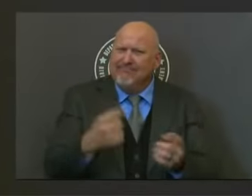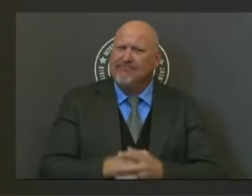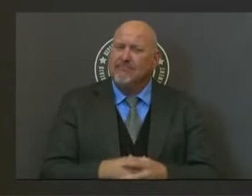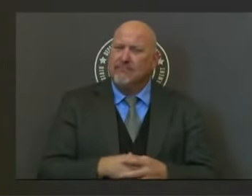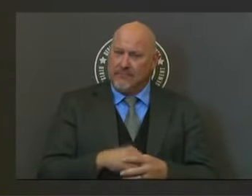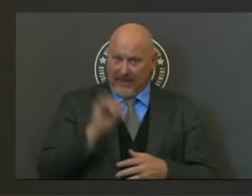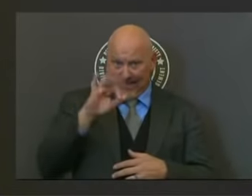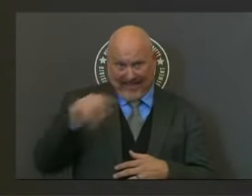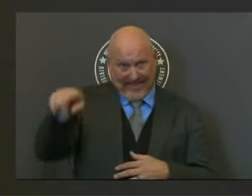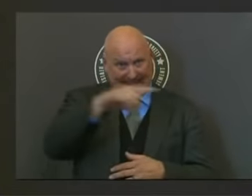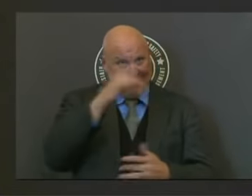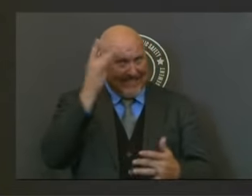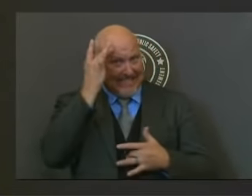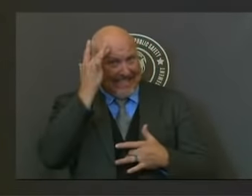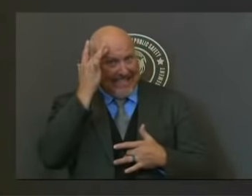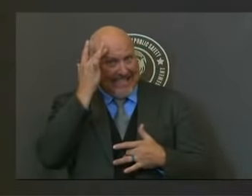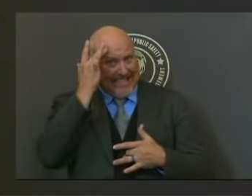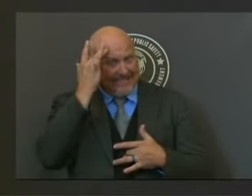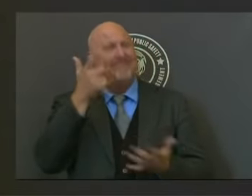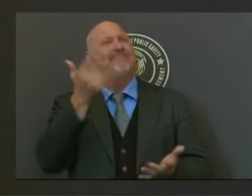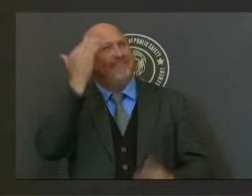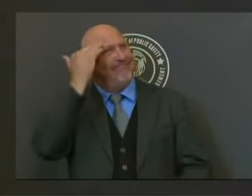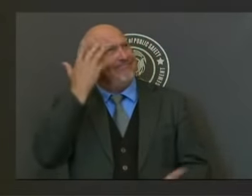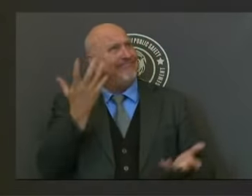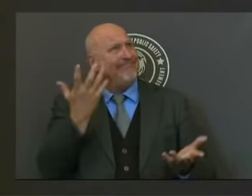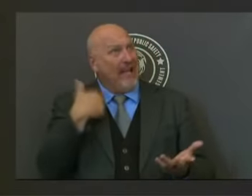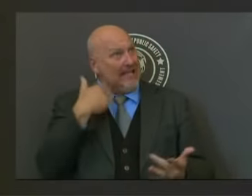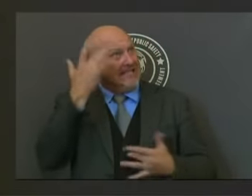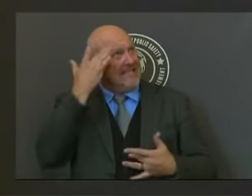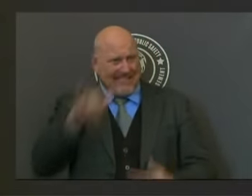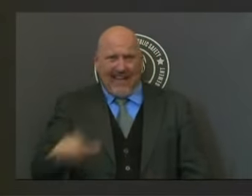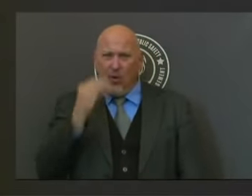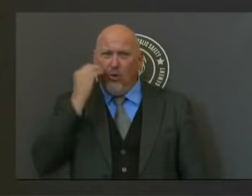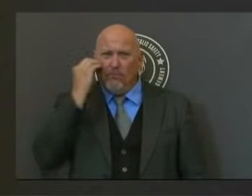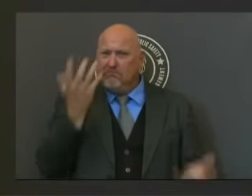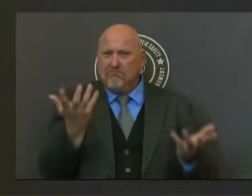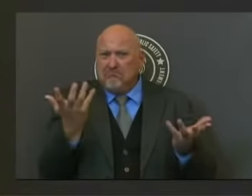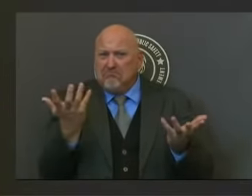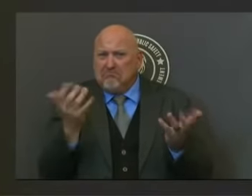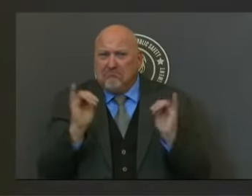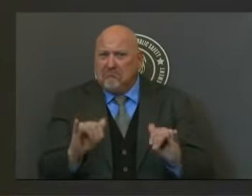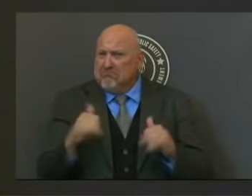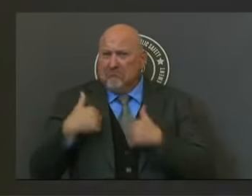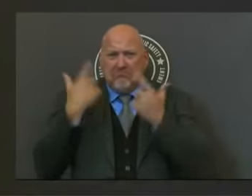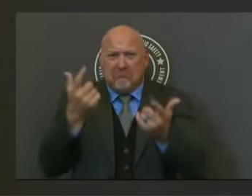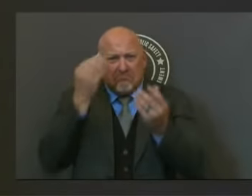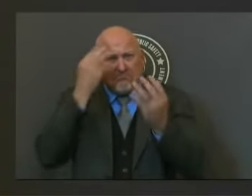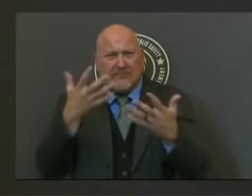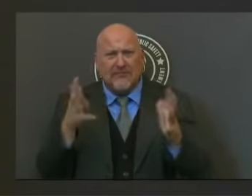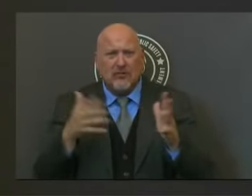productive and to stay connected